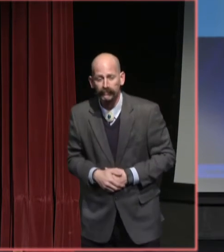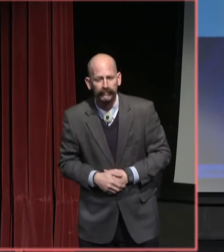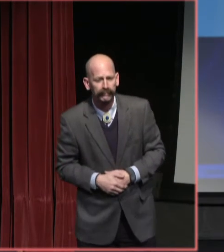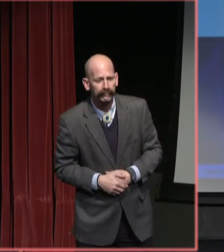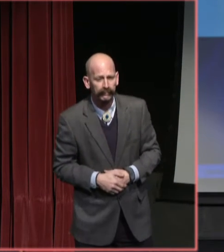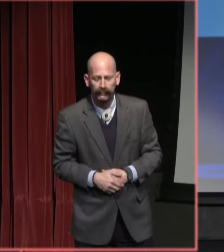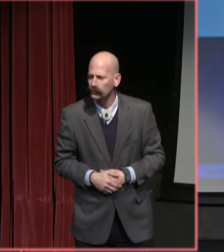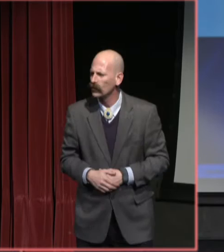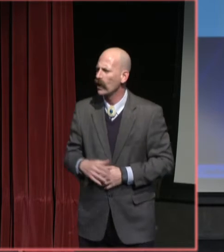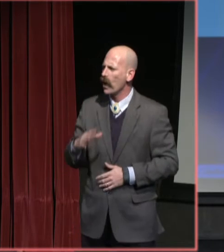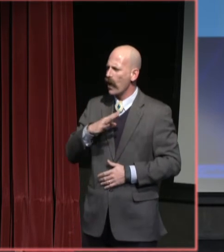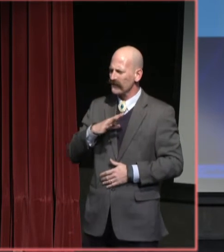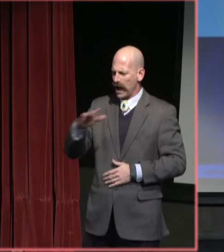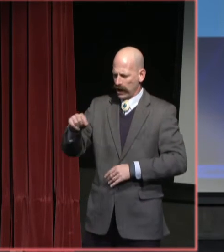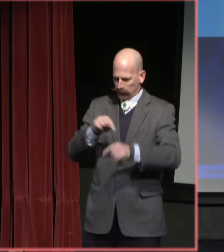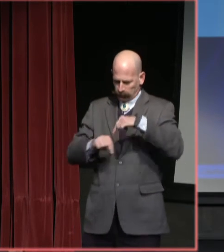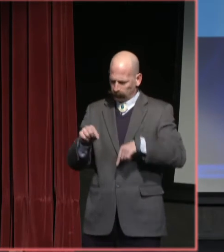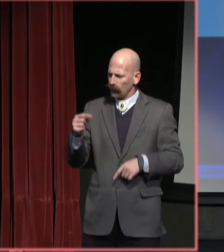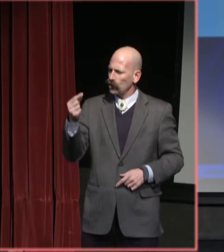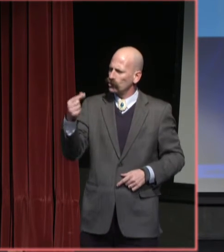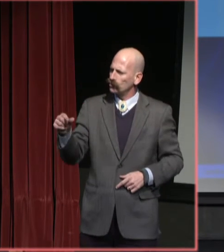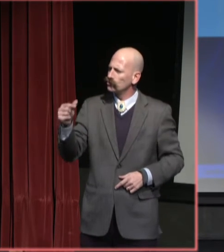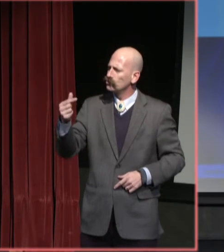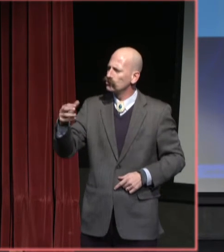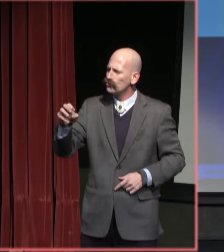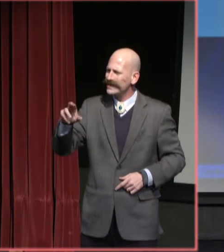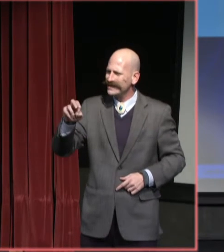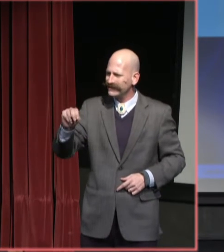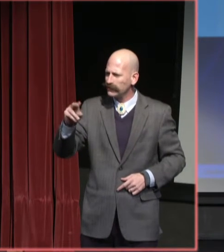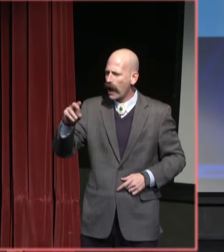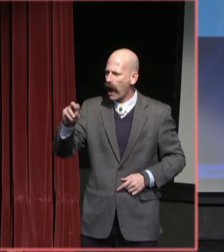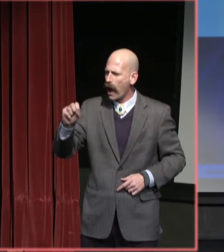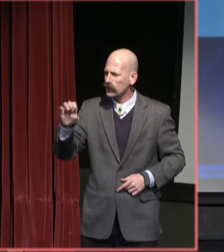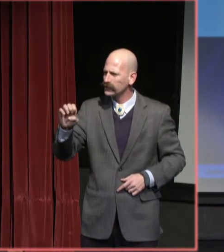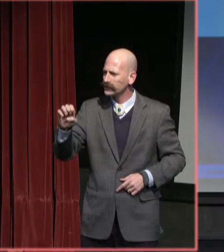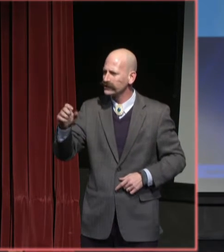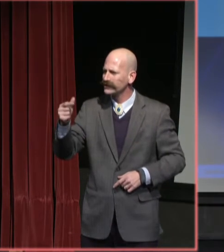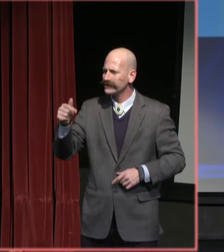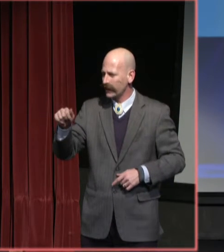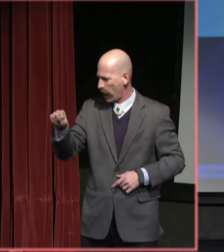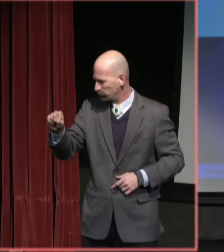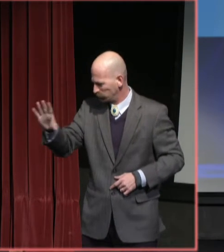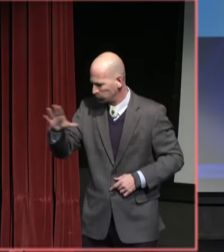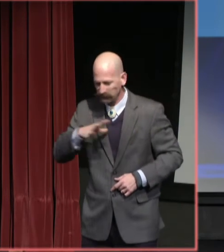about understanding greenhouse gases more. This slide here is showing, if you look at the red one